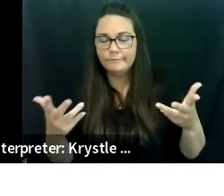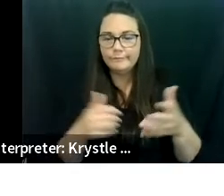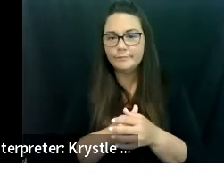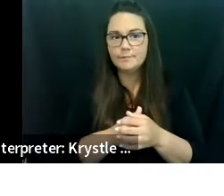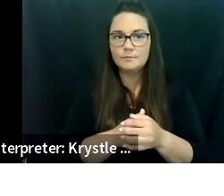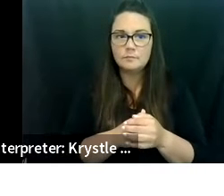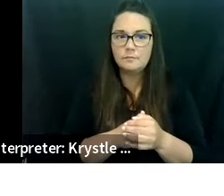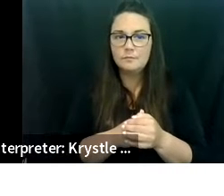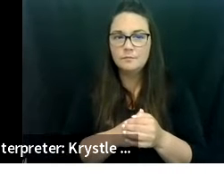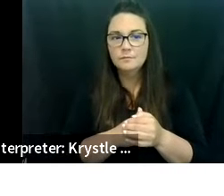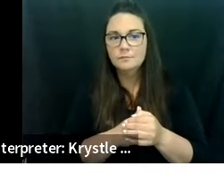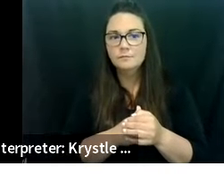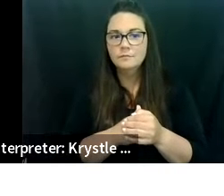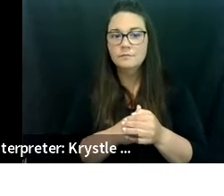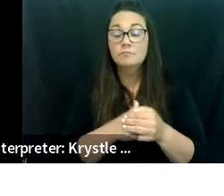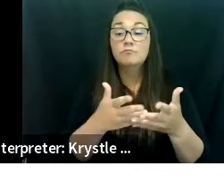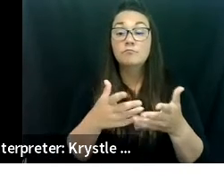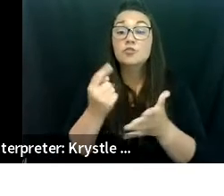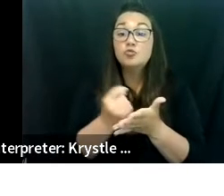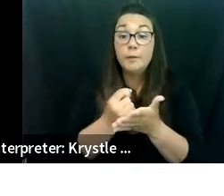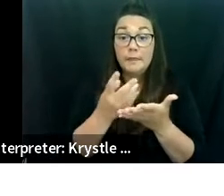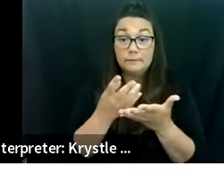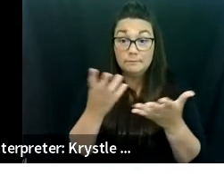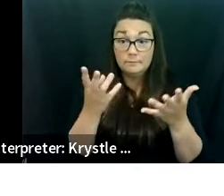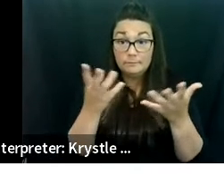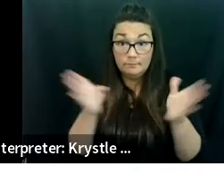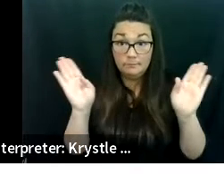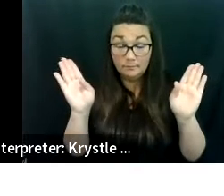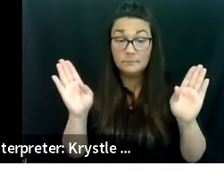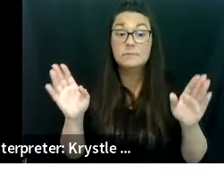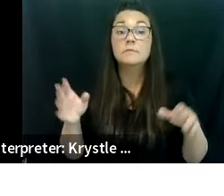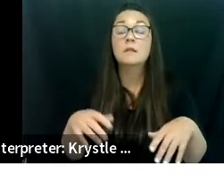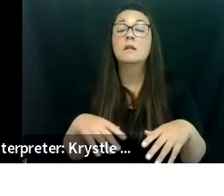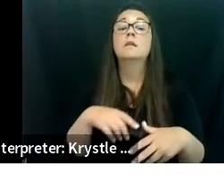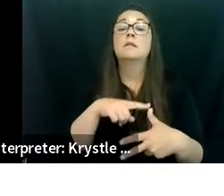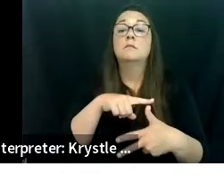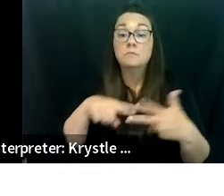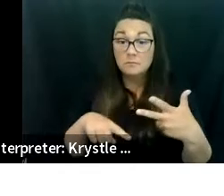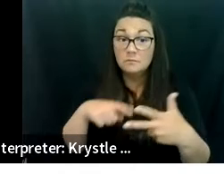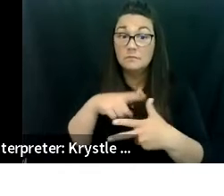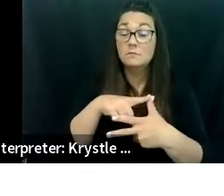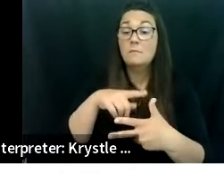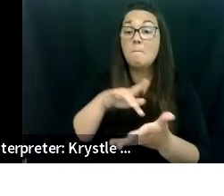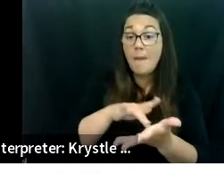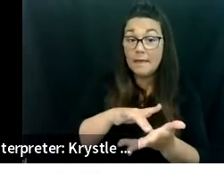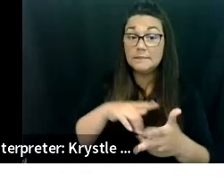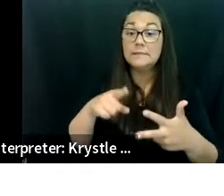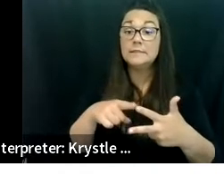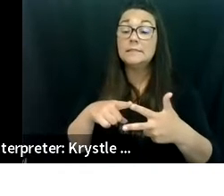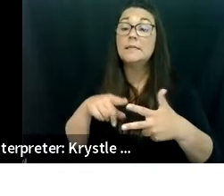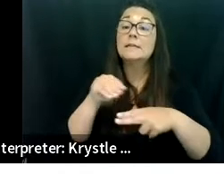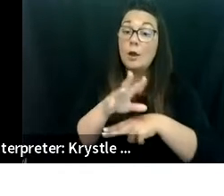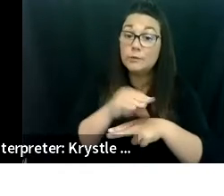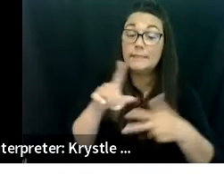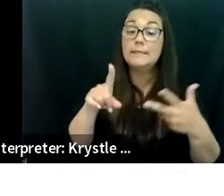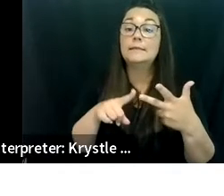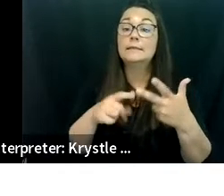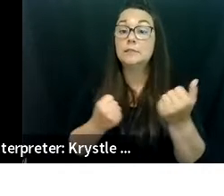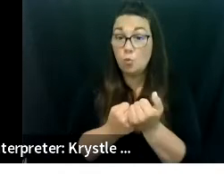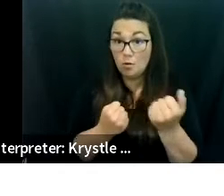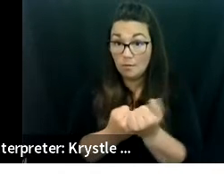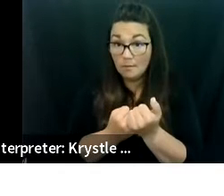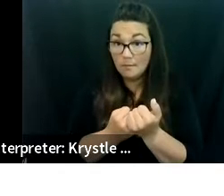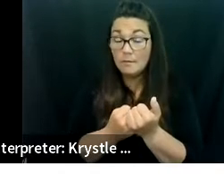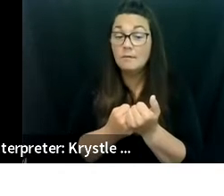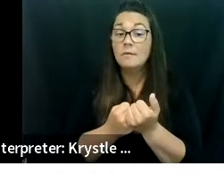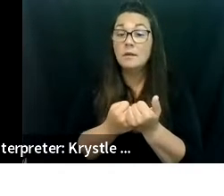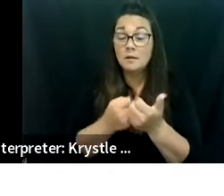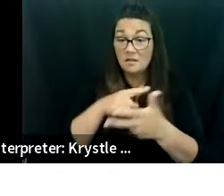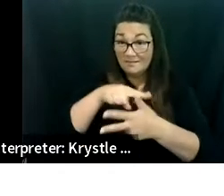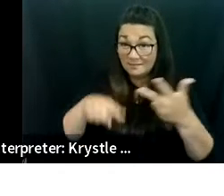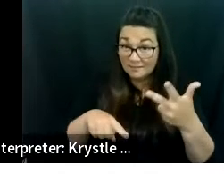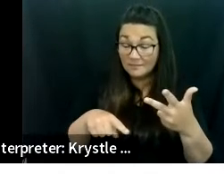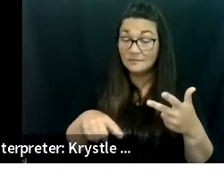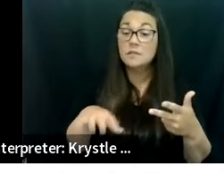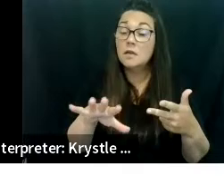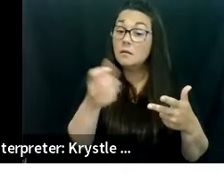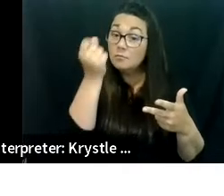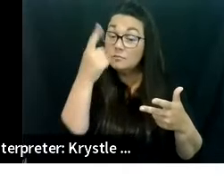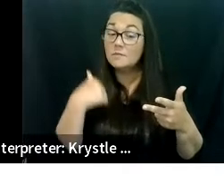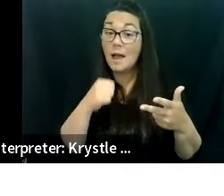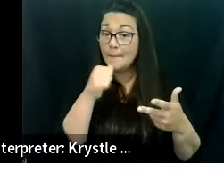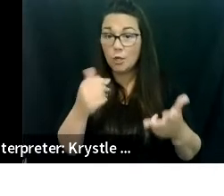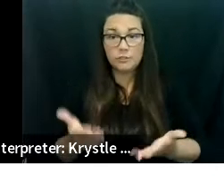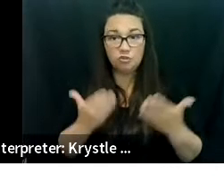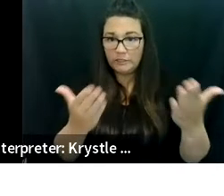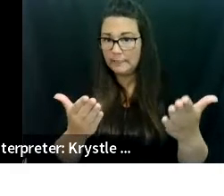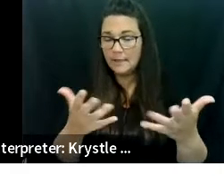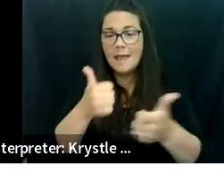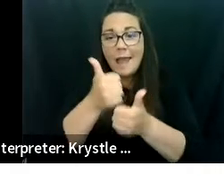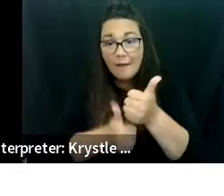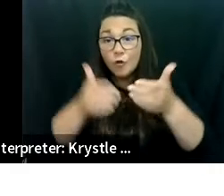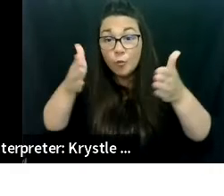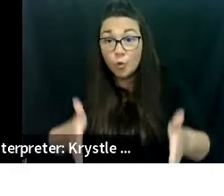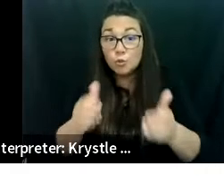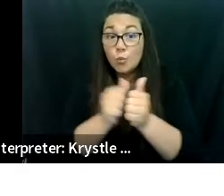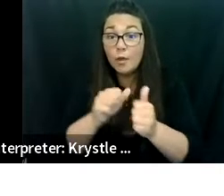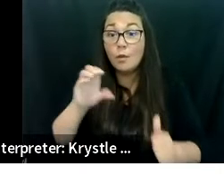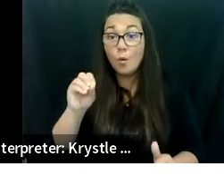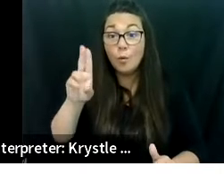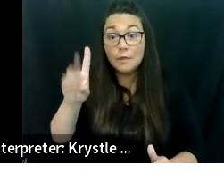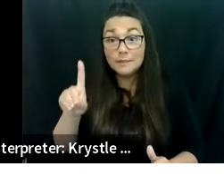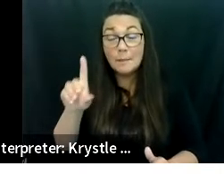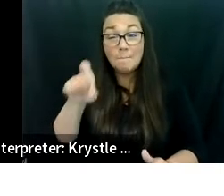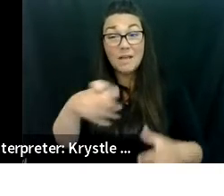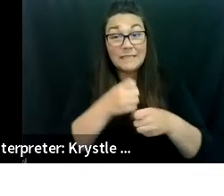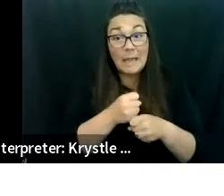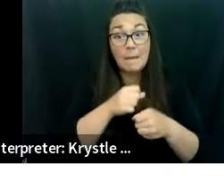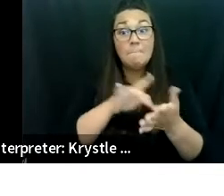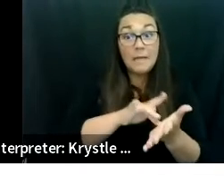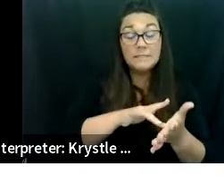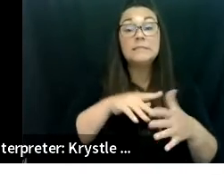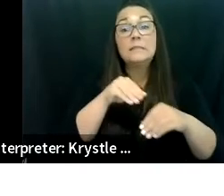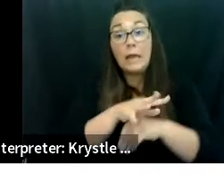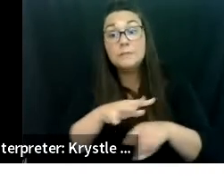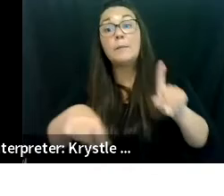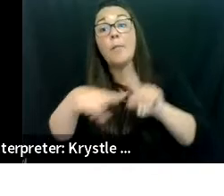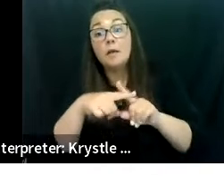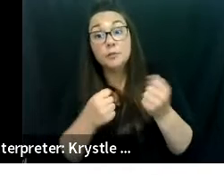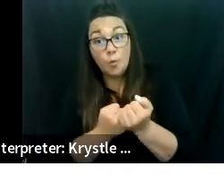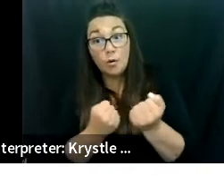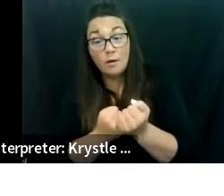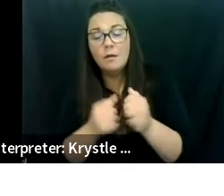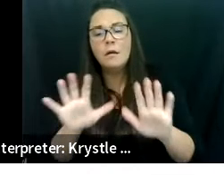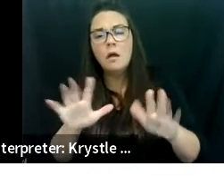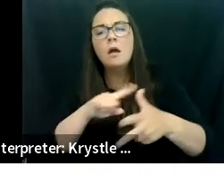SO WHAT DO WE KNOW ABOUT TREATING SEXUAL GENDER DIVERSE POPULATIONS? LGBT PLANTS ARE LIKELY TO ENGAGE IN TREATMENT PROGRAMS THAT ADDRESS ISSUES OF SEXUAL ABGENDER AND THERE IS LESS ADHERENCE AND RESPONSIVENESS BY TREATMENTS RECOMMENDED BY HOMOPHOBIC PROVIDERS. SO HOME PHOBIA IS AN INTERRUPTER AND THE LACK OF ACCESSIBLE TREATMENT FOR TRANSGENDER INDIVIDUALS, LACK OF ATTENTION TO CREATING SPACES FOR PEOPLE WHO ARE GENDER NONCONFORMING IS A HUGE GAP